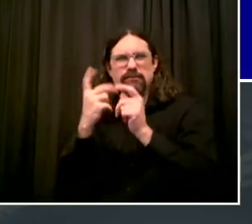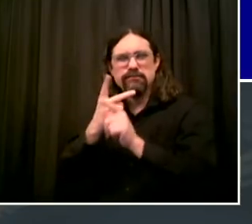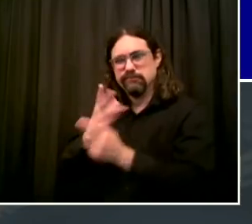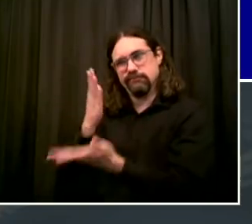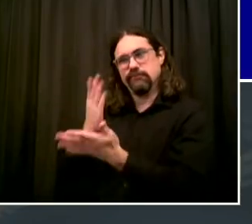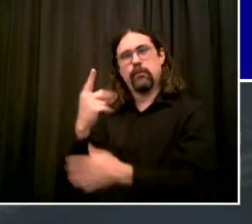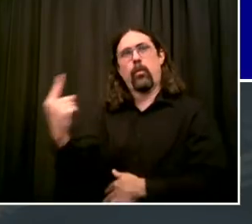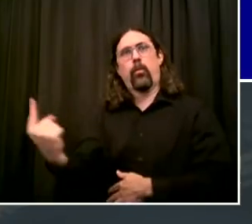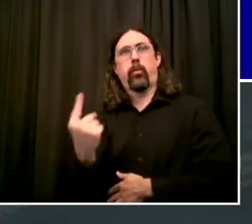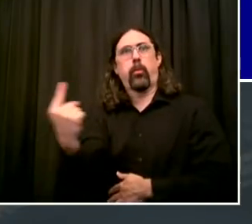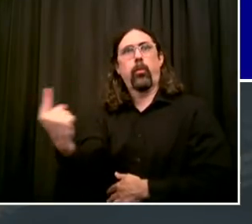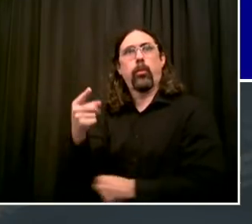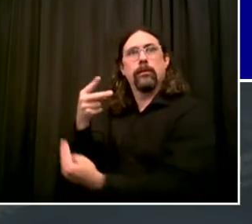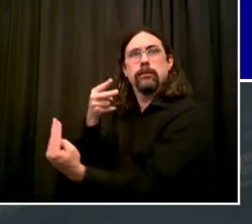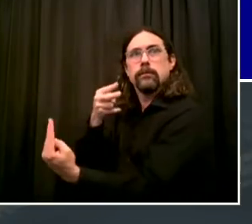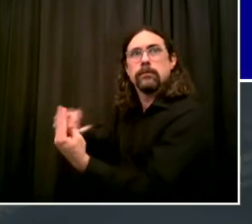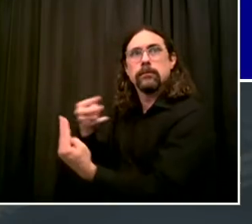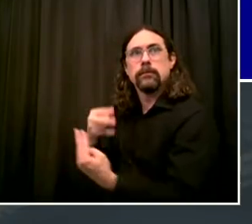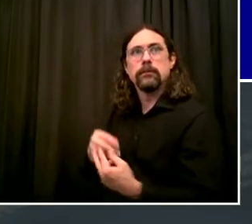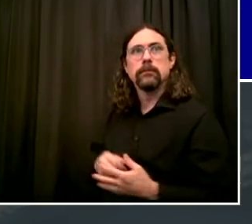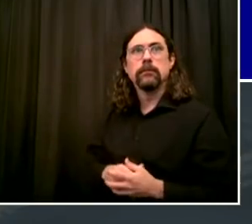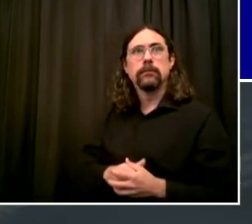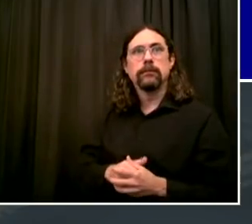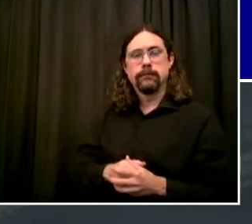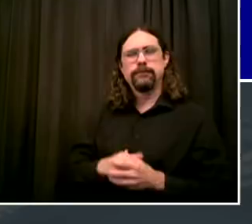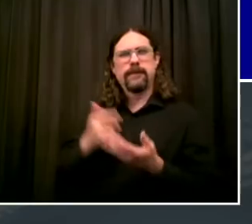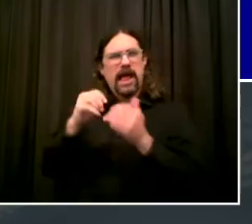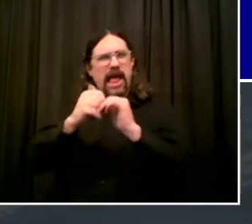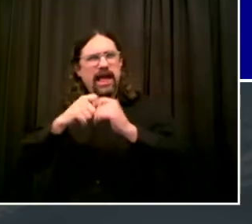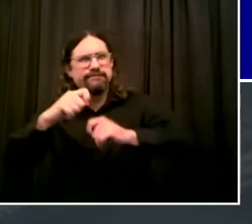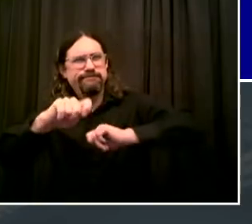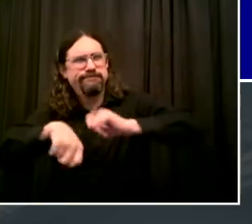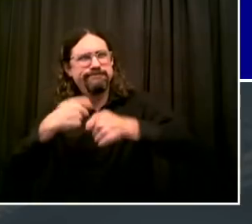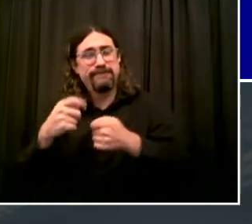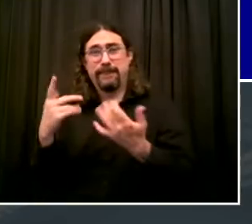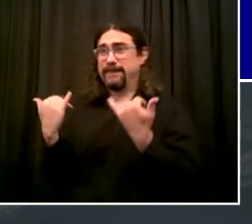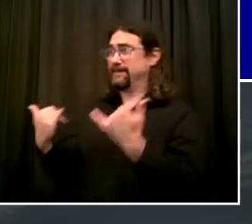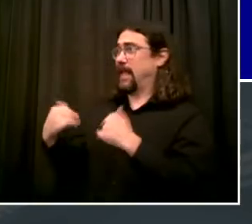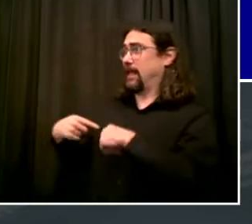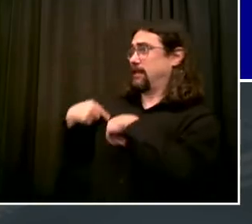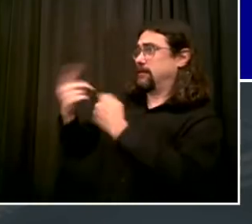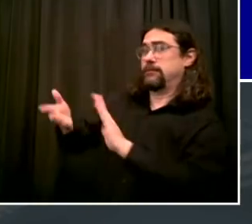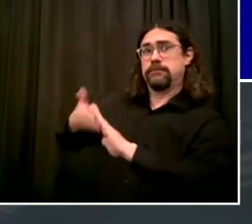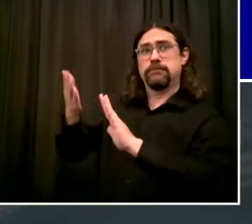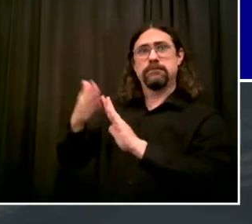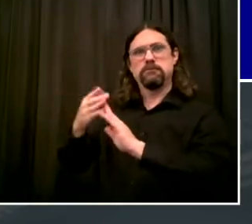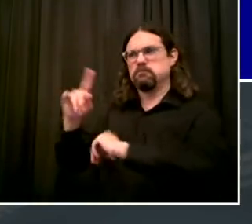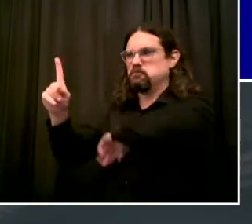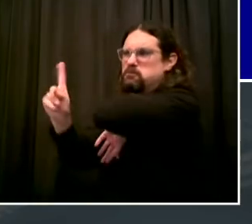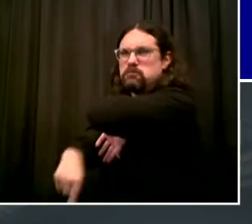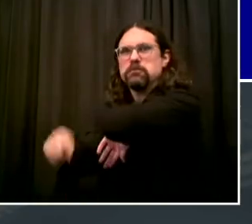A WAY TO STOP SOLITARY CONFINEMENT AND TELL S UALL THE THINGS THAT THEY WILL DO TO